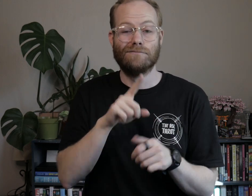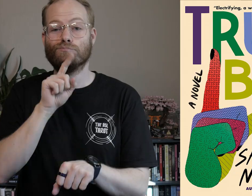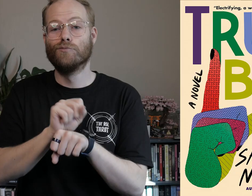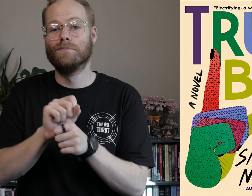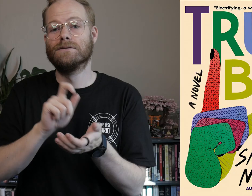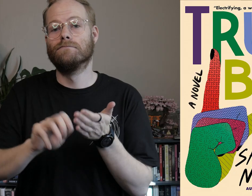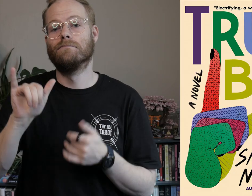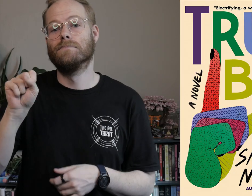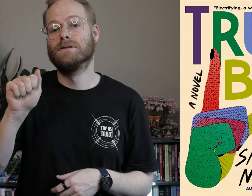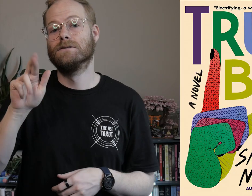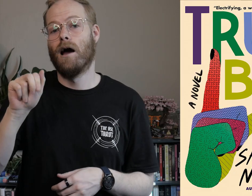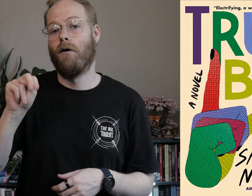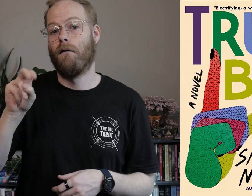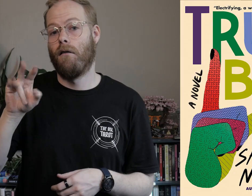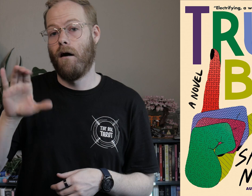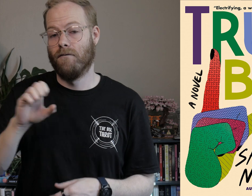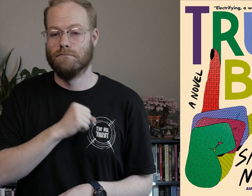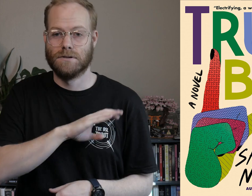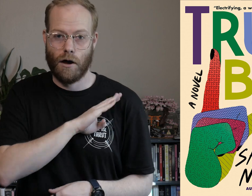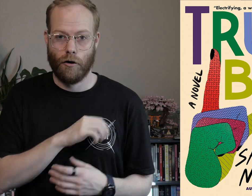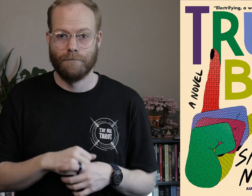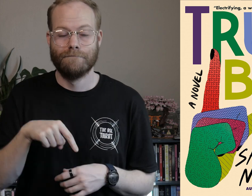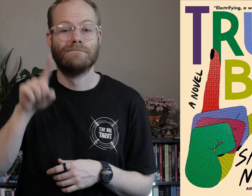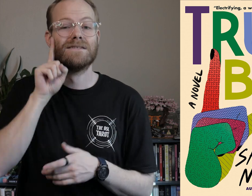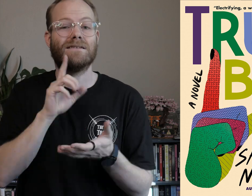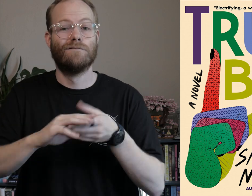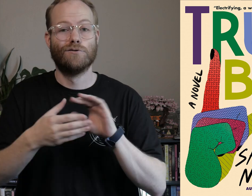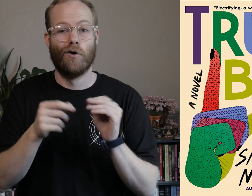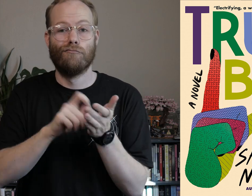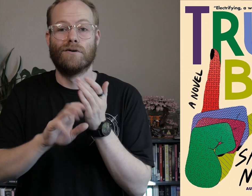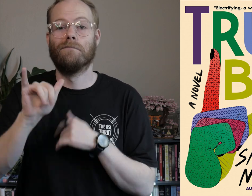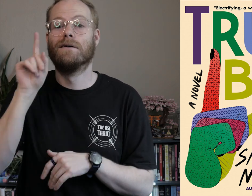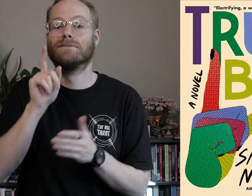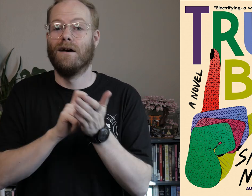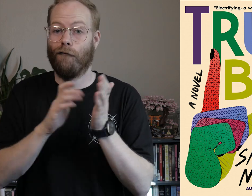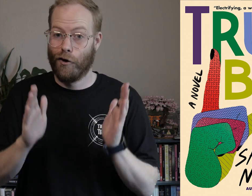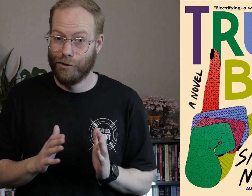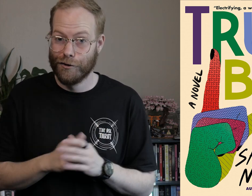True Biz by Sara Nović. This is a deaf story written by a deaf author.